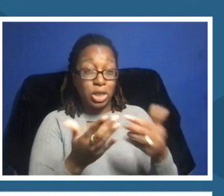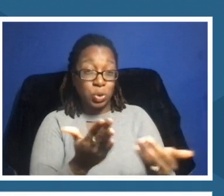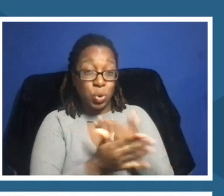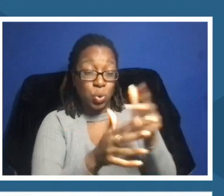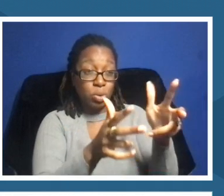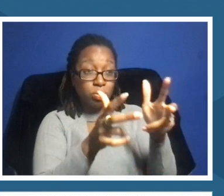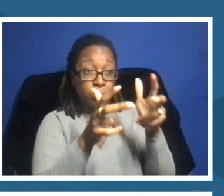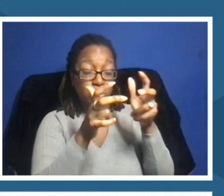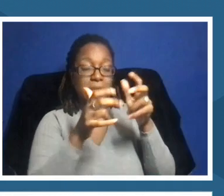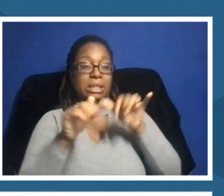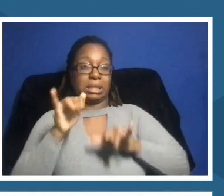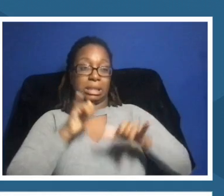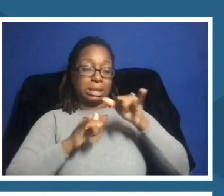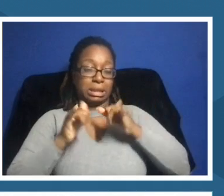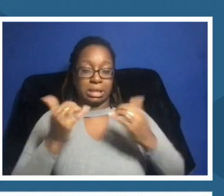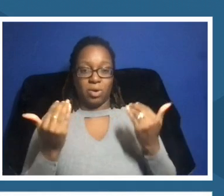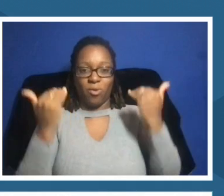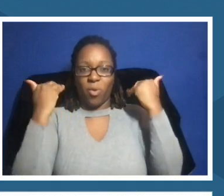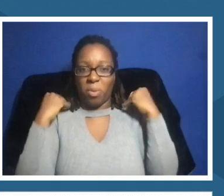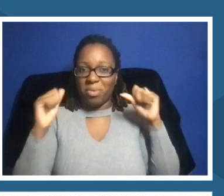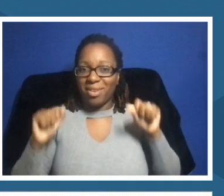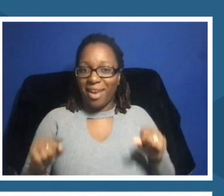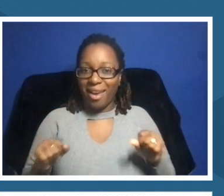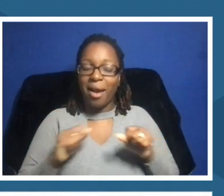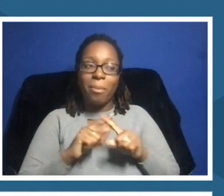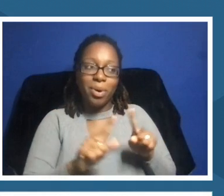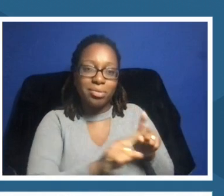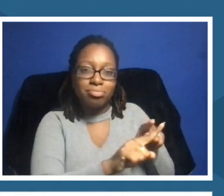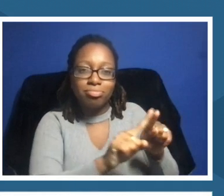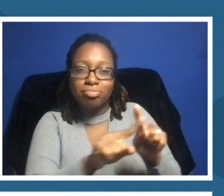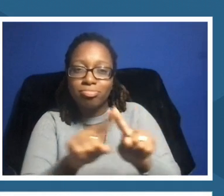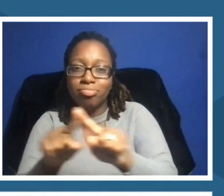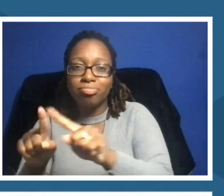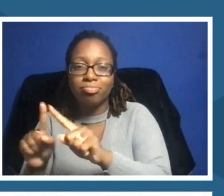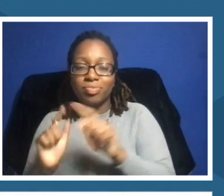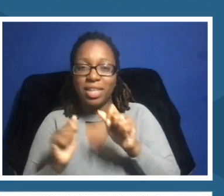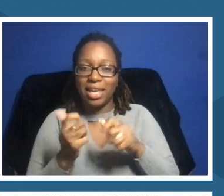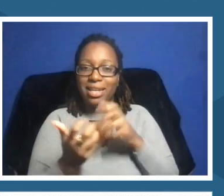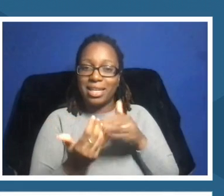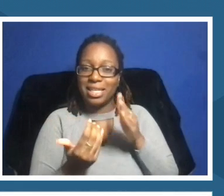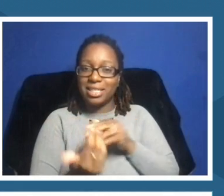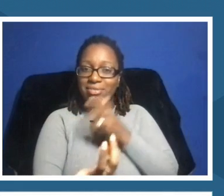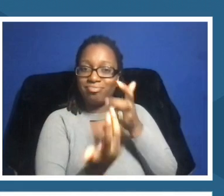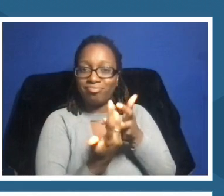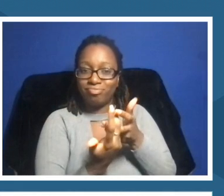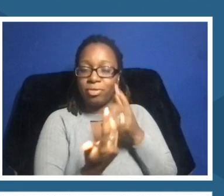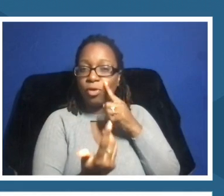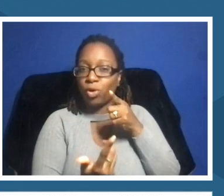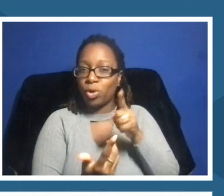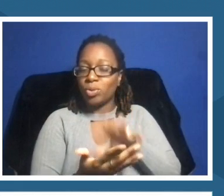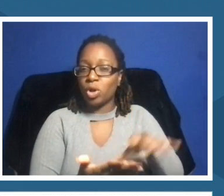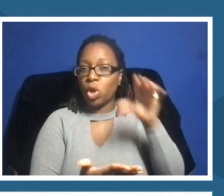designed to be adaptable for different teaching and learning environments